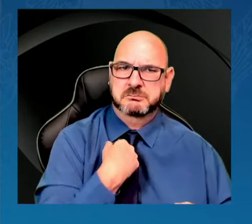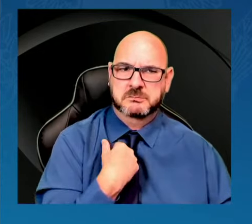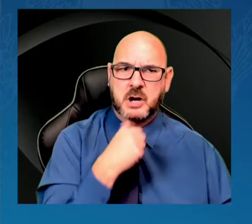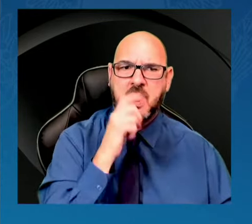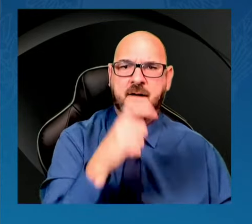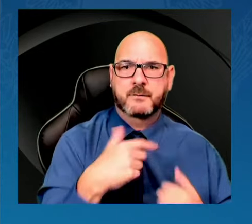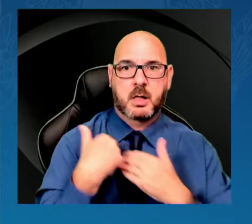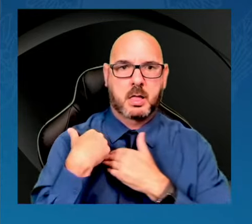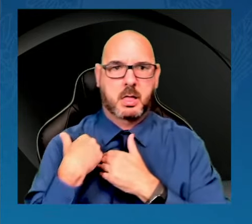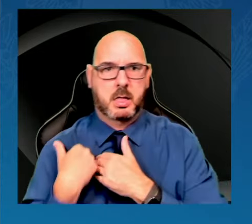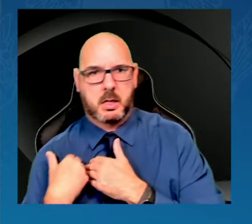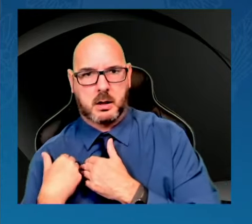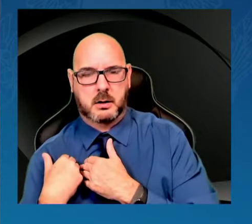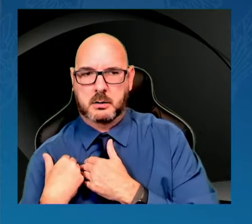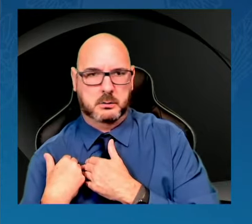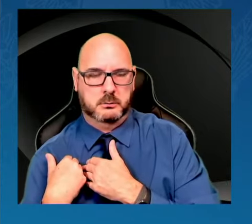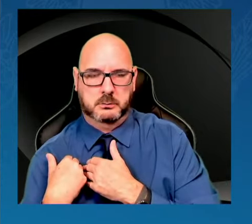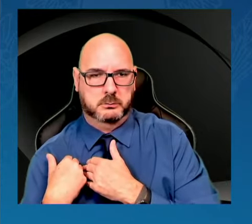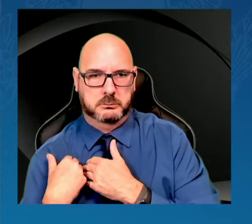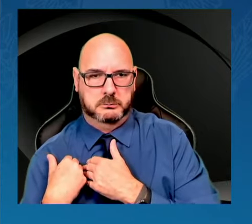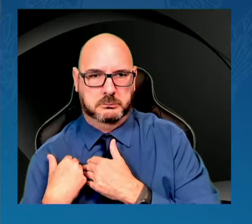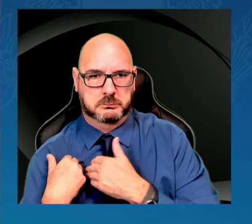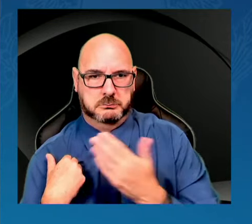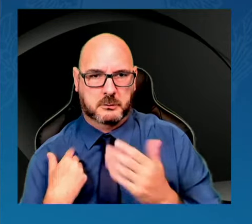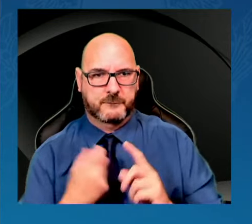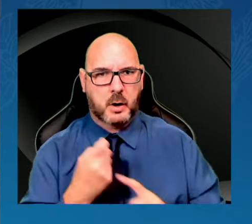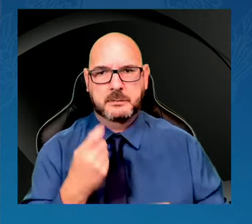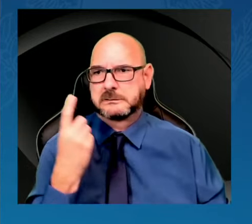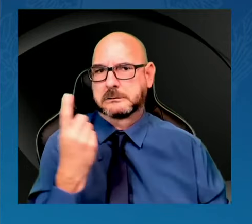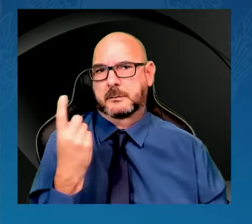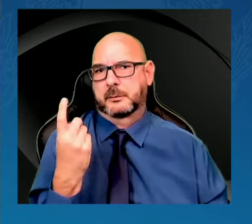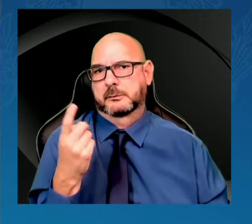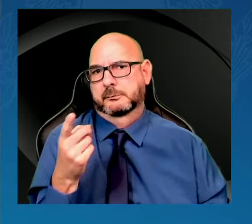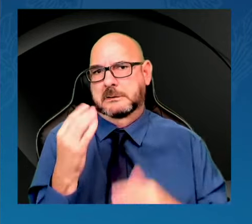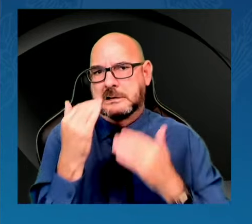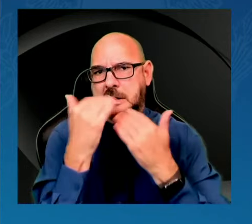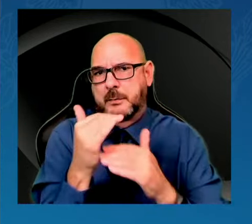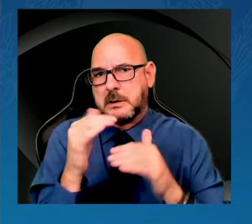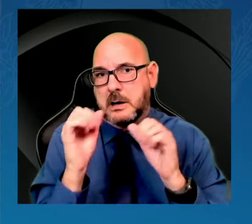by anyone's limited ability to understand what's possible. Right?